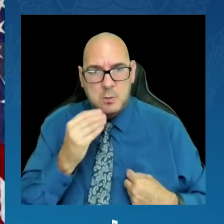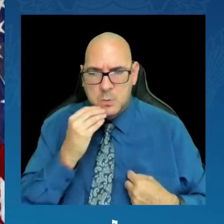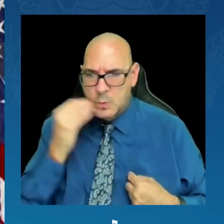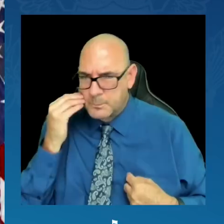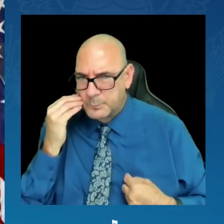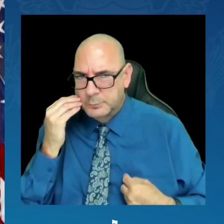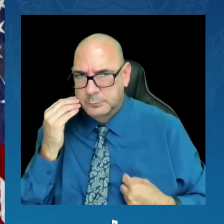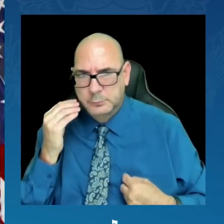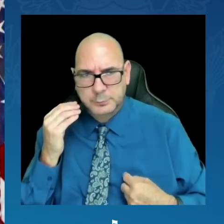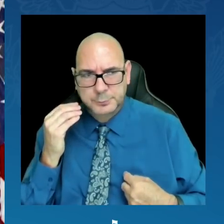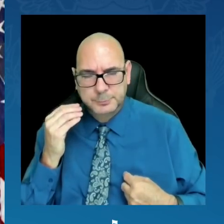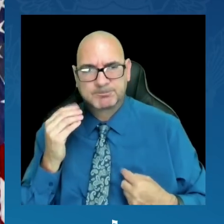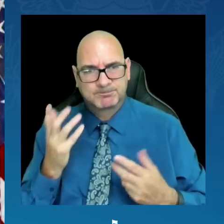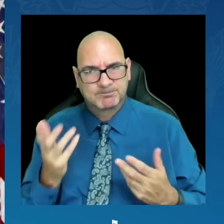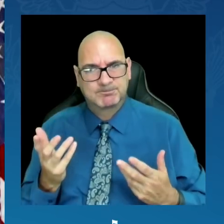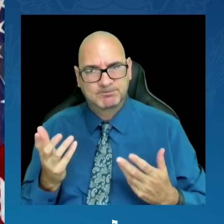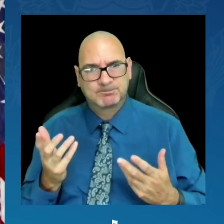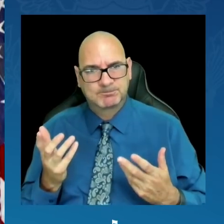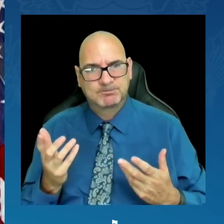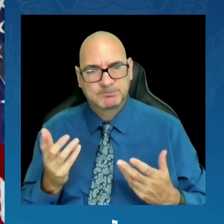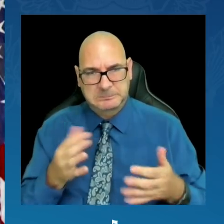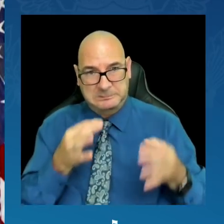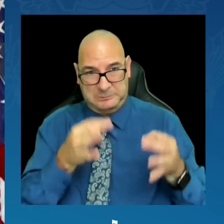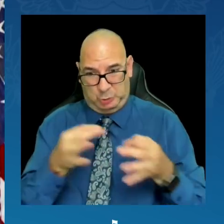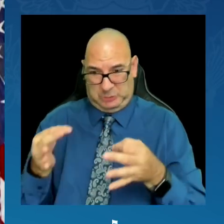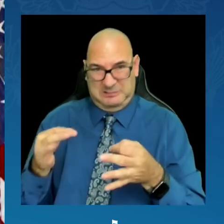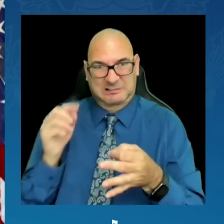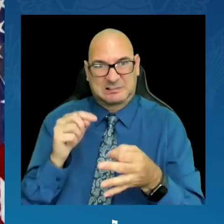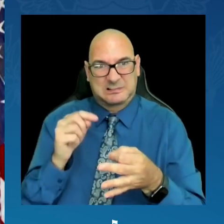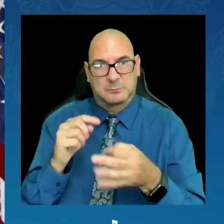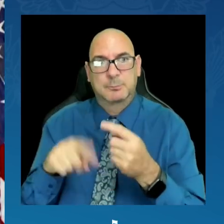decisions about the right to start a family,